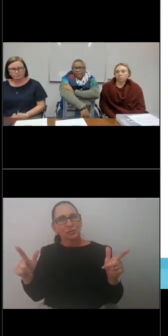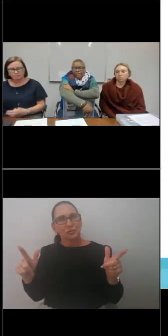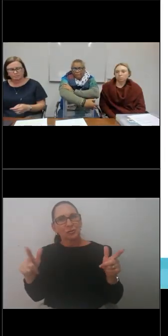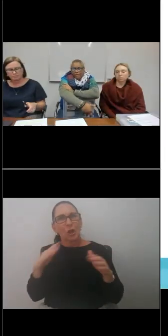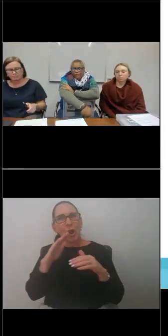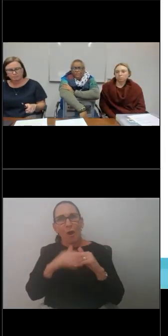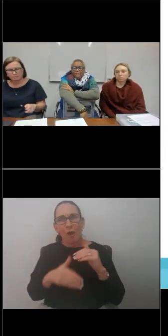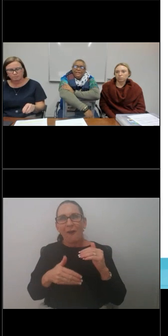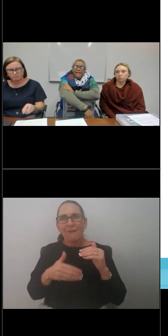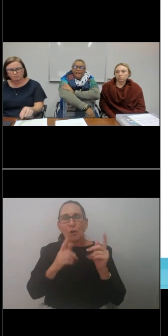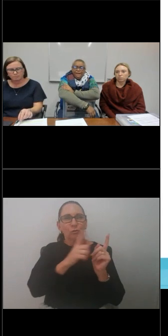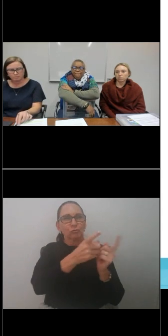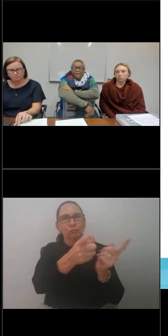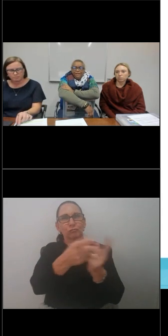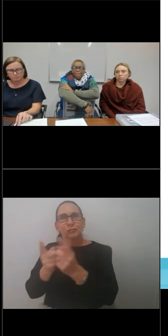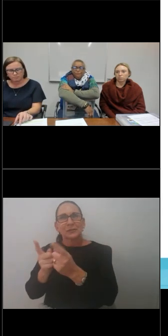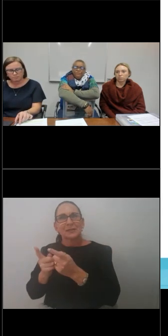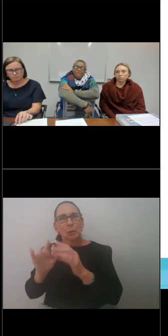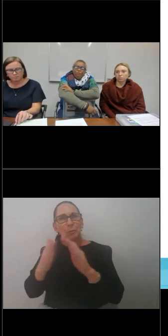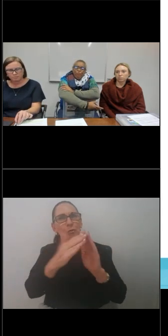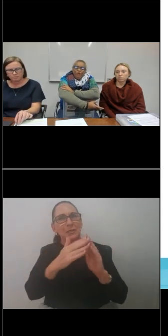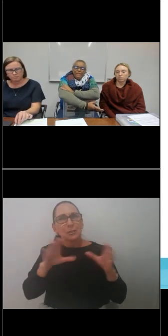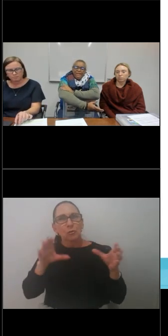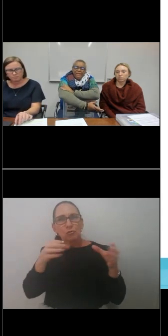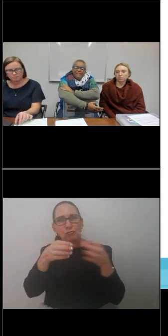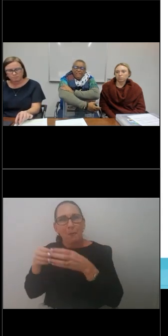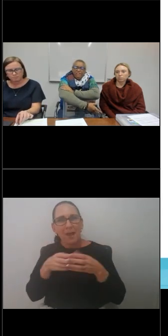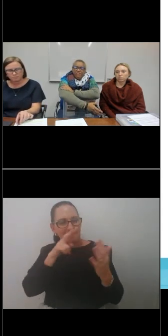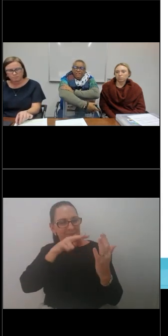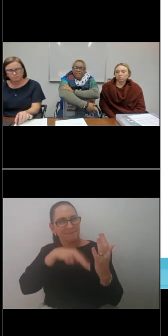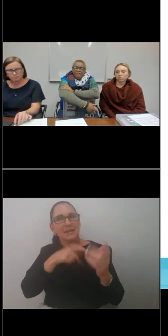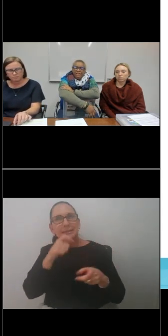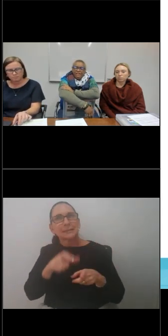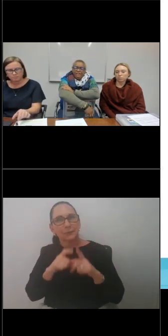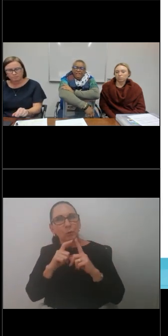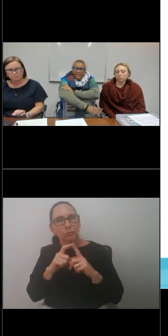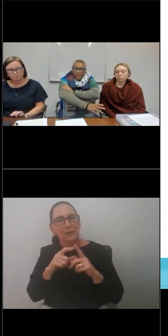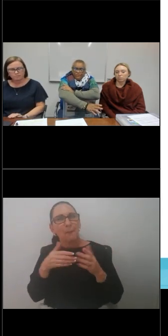Community groups um but what they've worked out is it's not just navigating the language it's